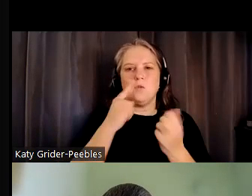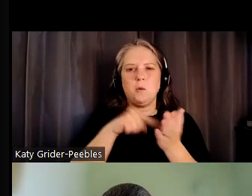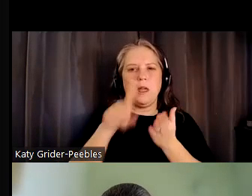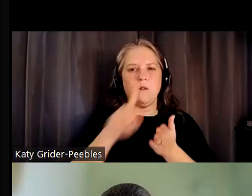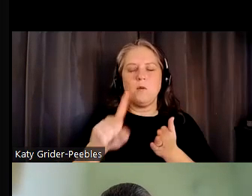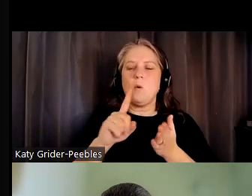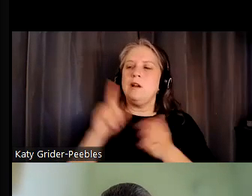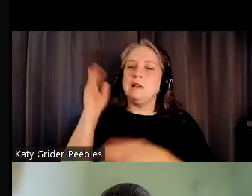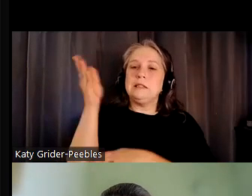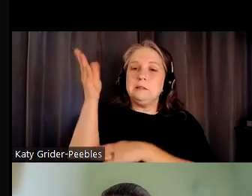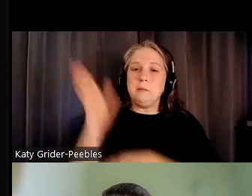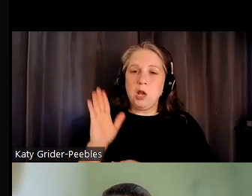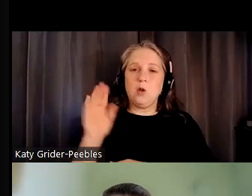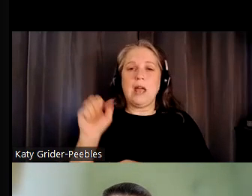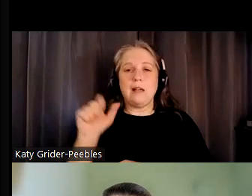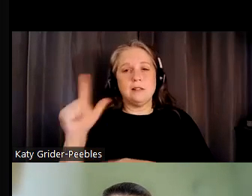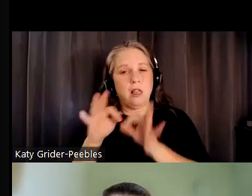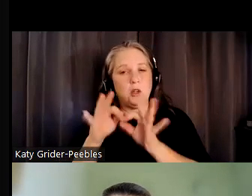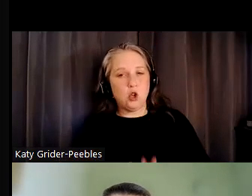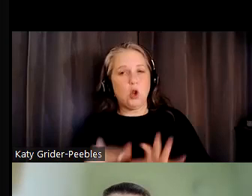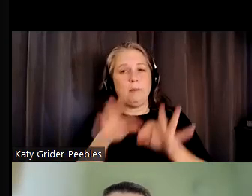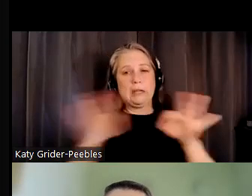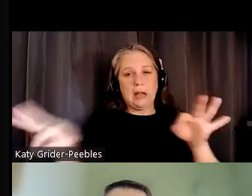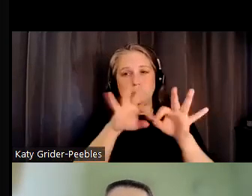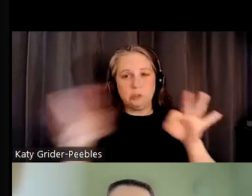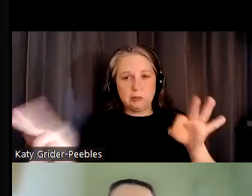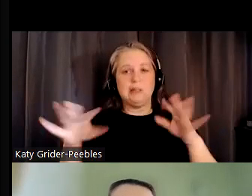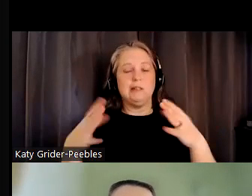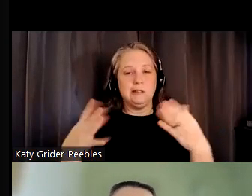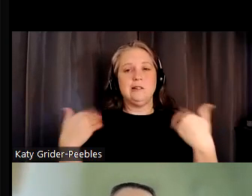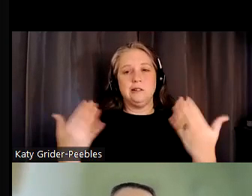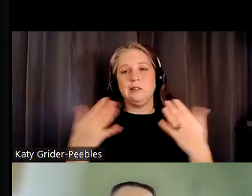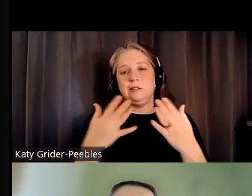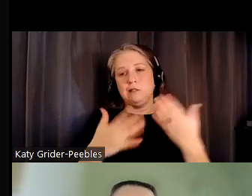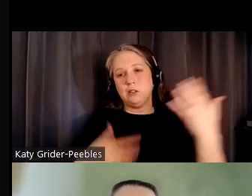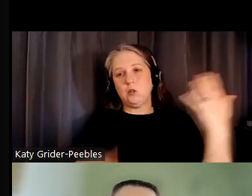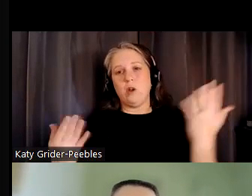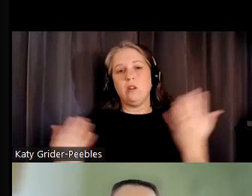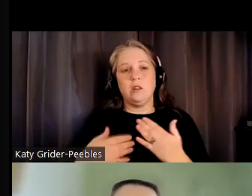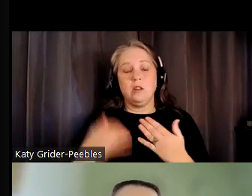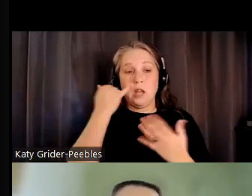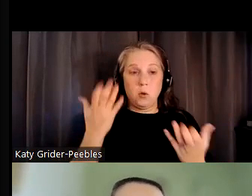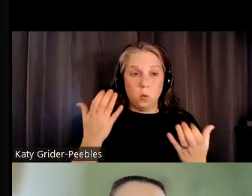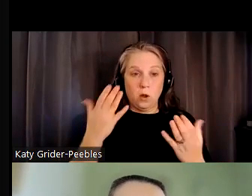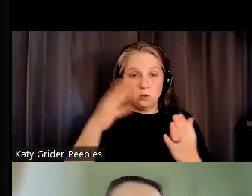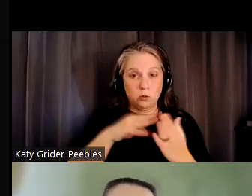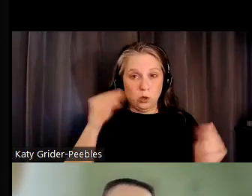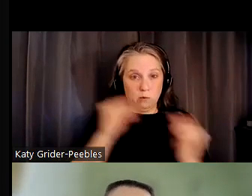interpretation, live captioning, etc. If you would like to learn more about any of that, e-mail Laura.